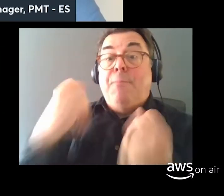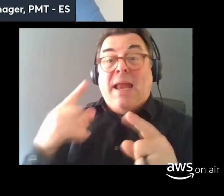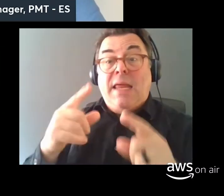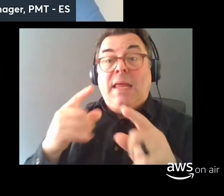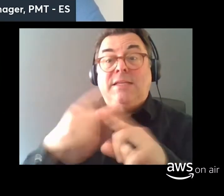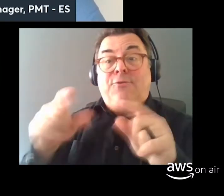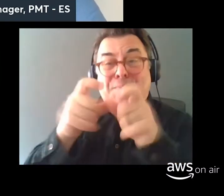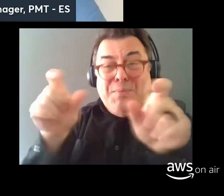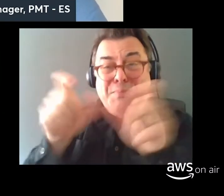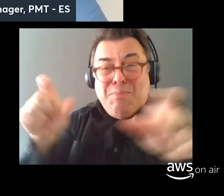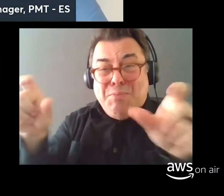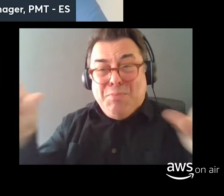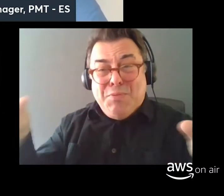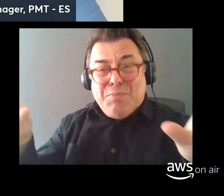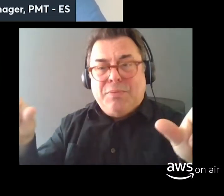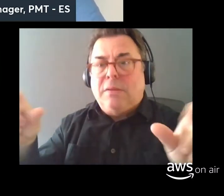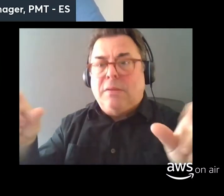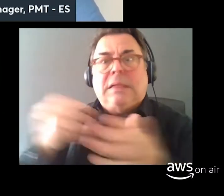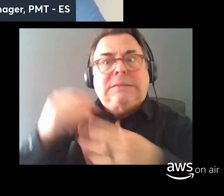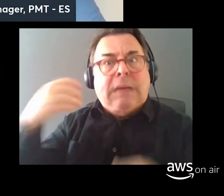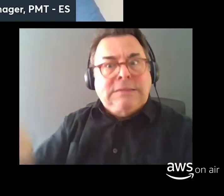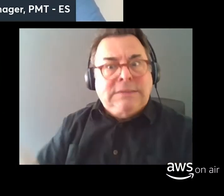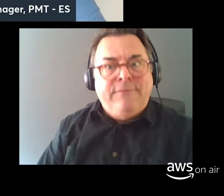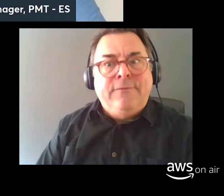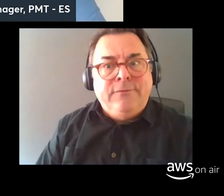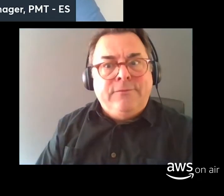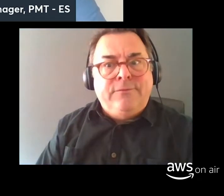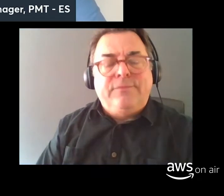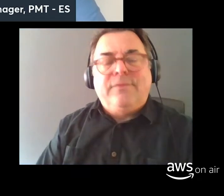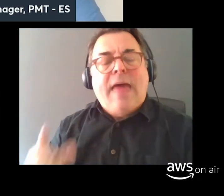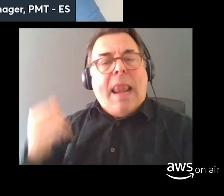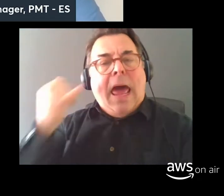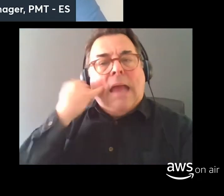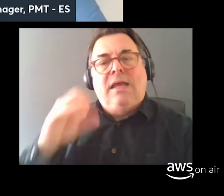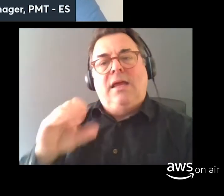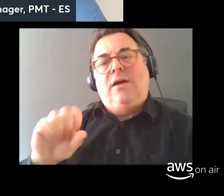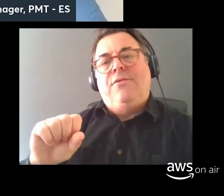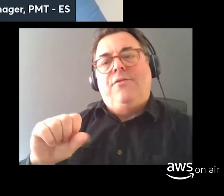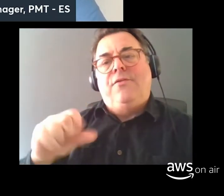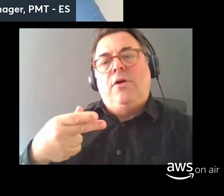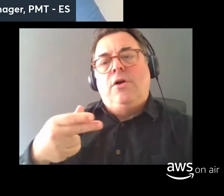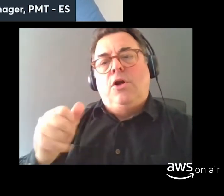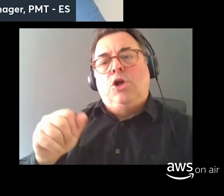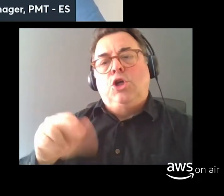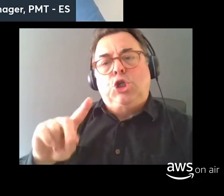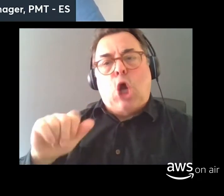it could be expensive. And if you create too few of them, then you have to re-shard,